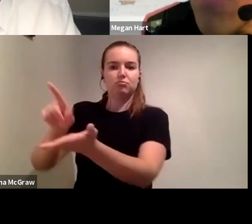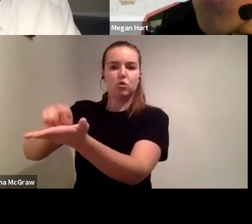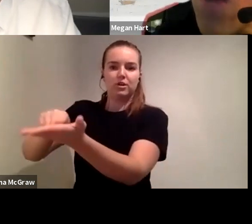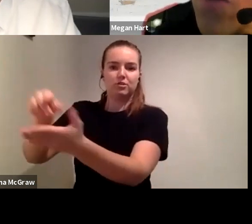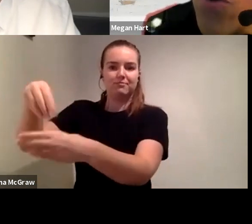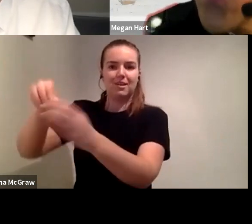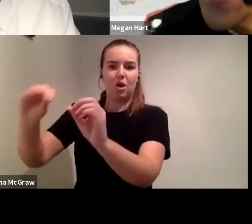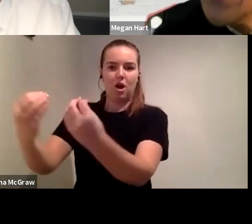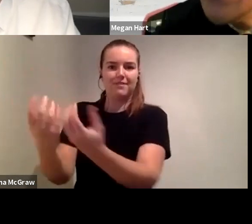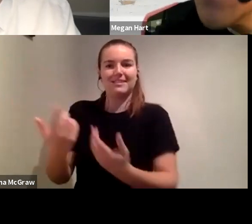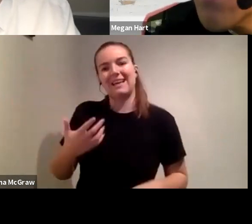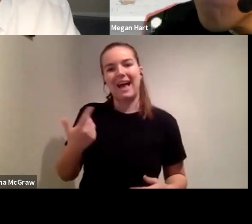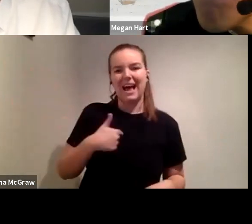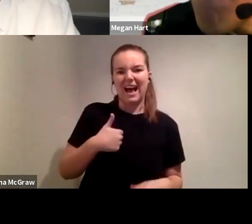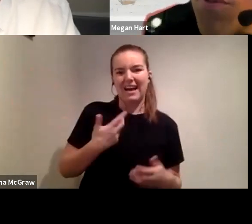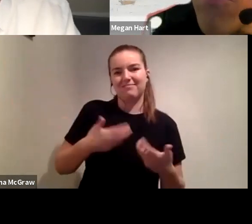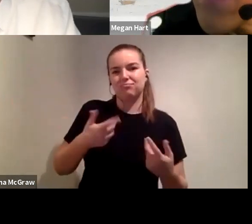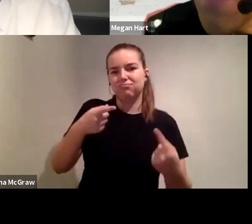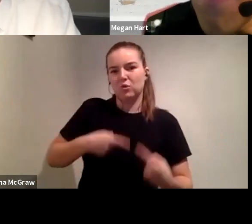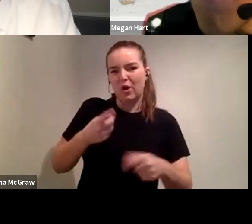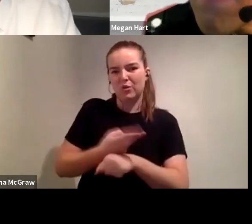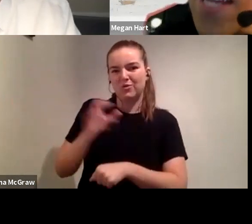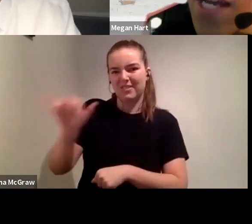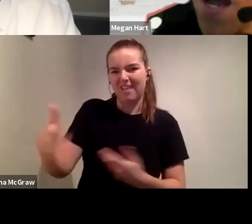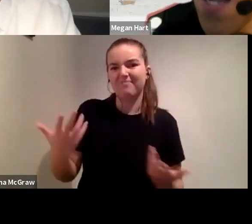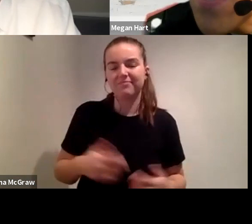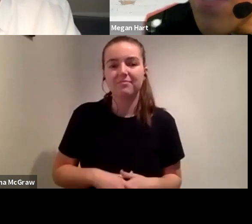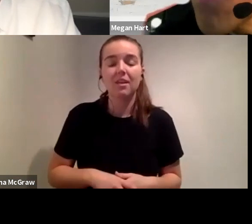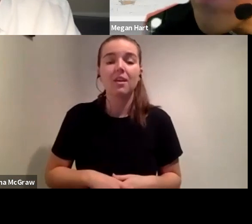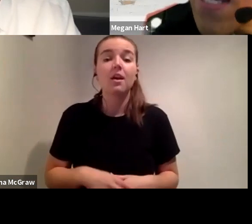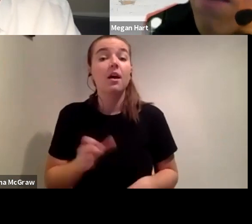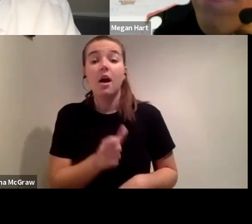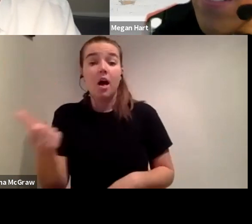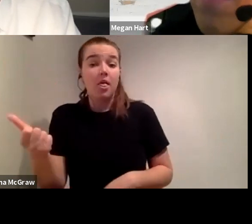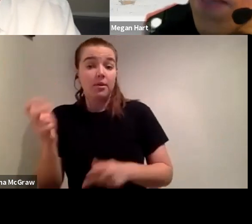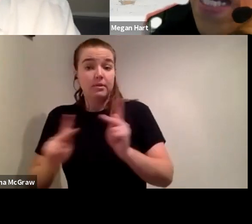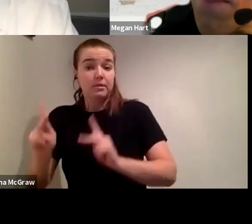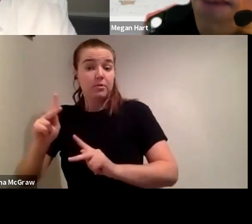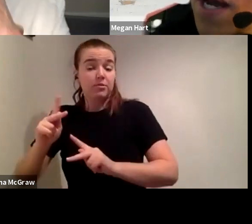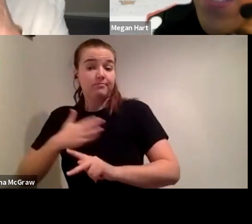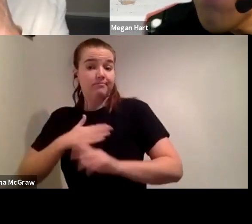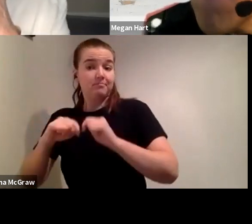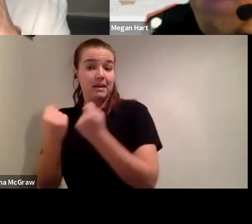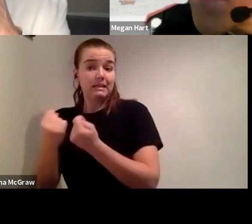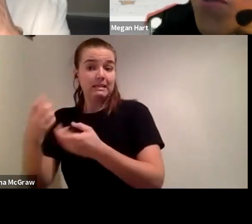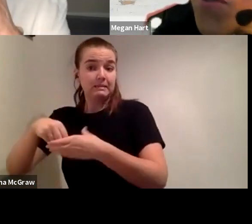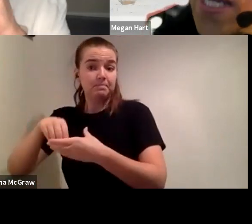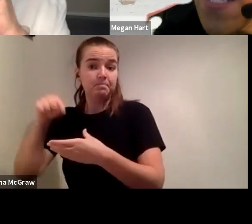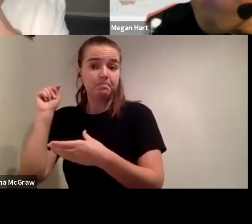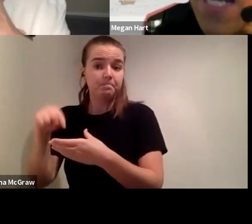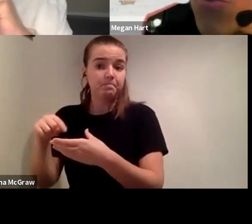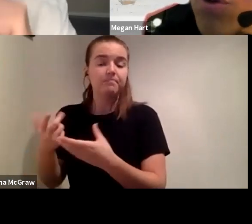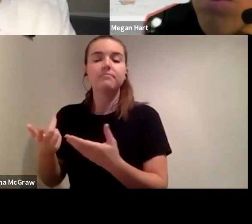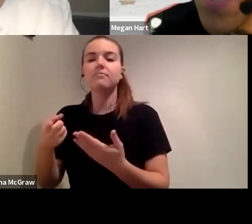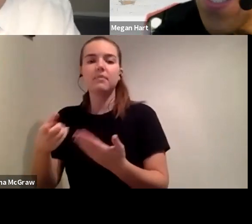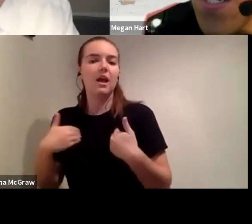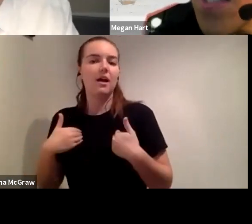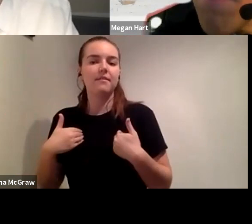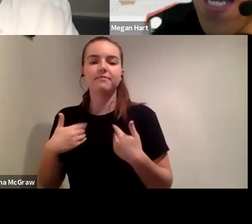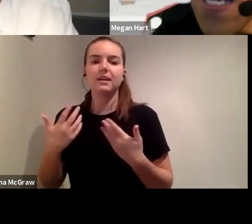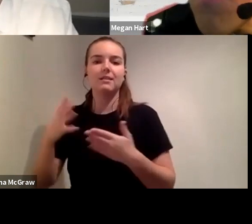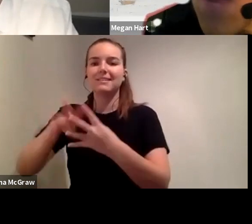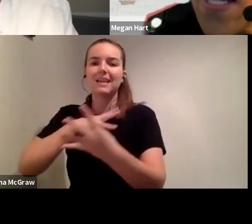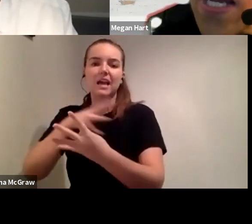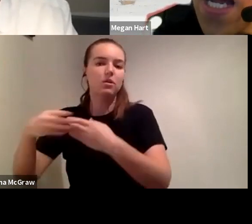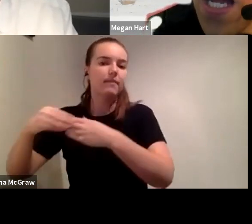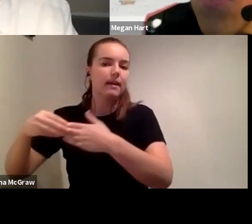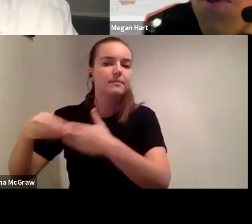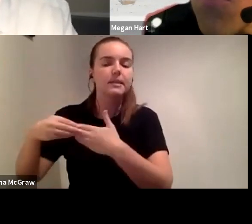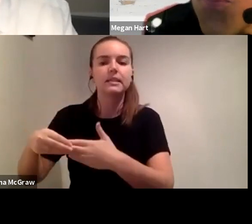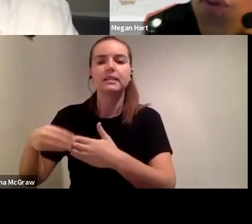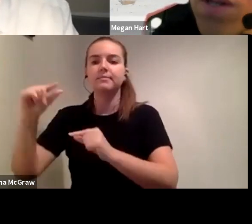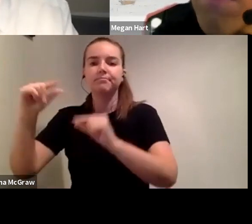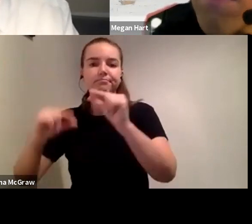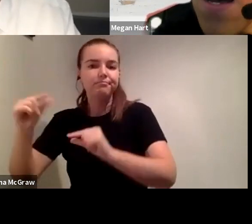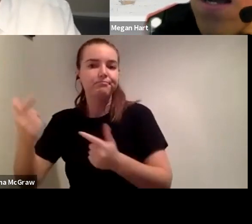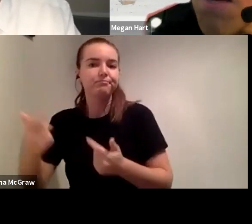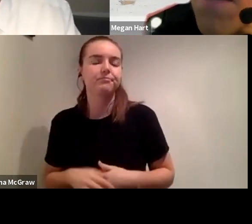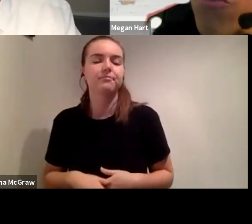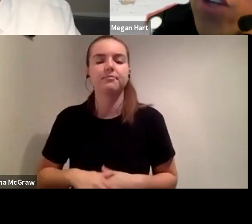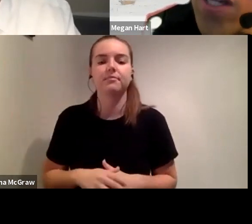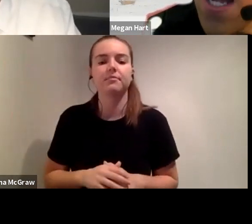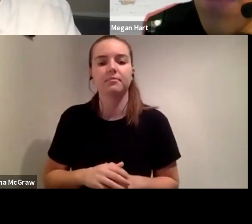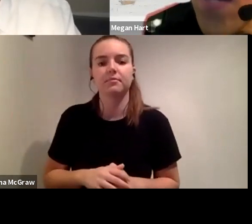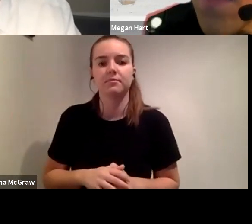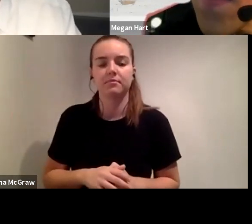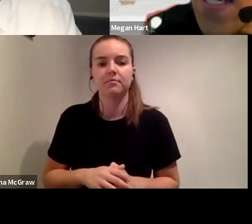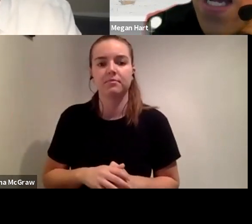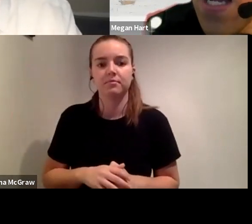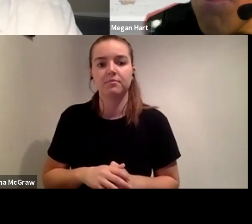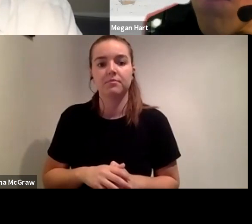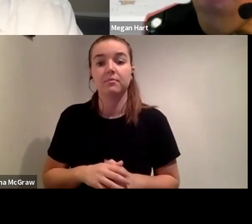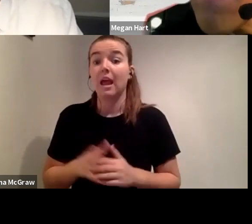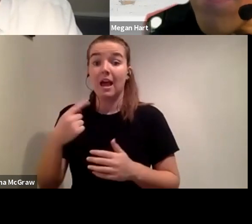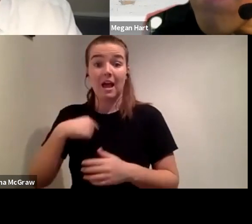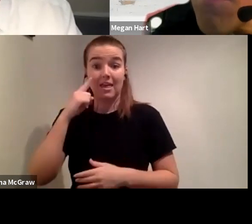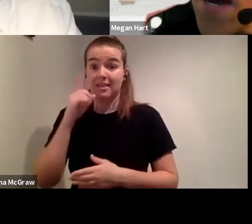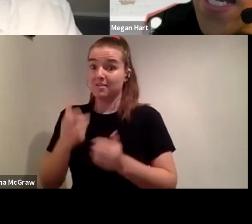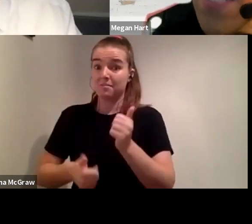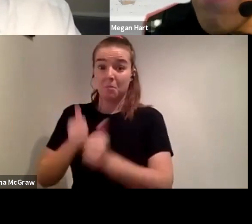I cannot access a large printer in the office.